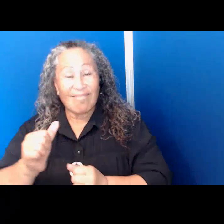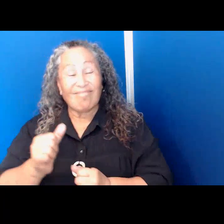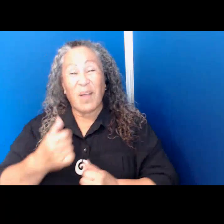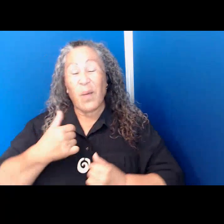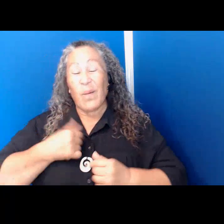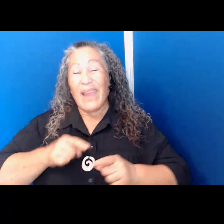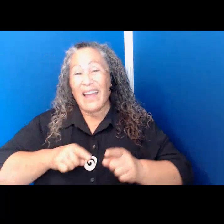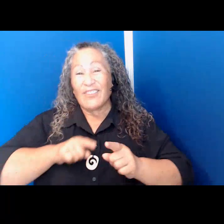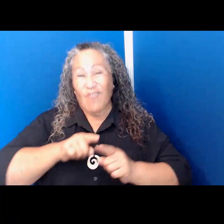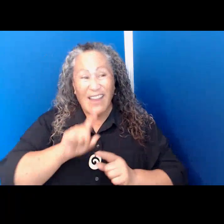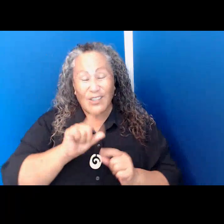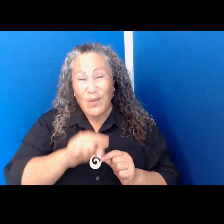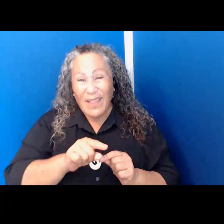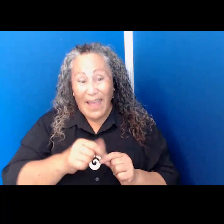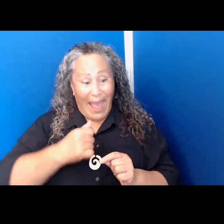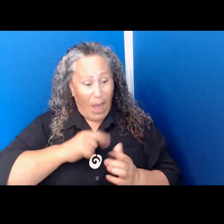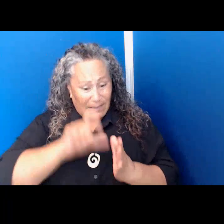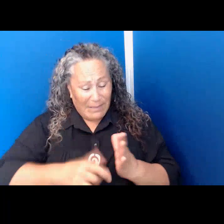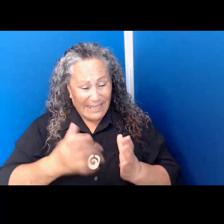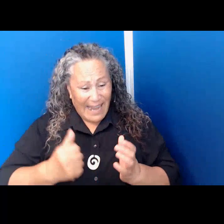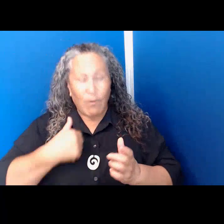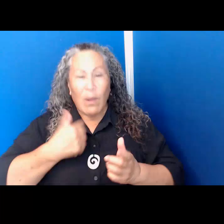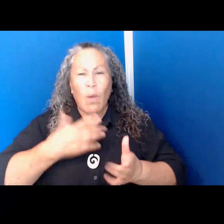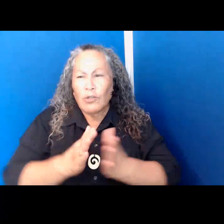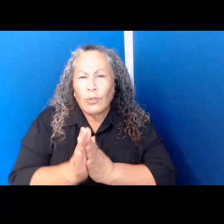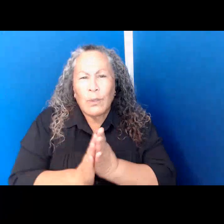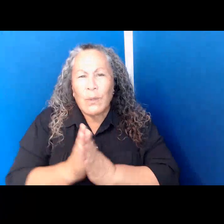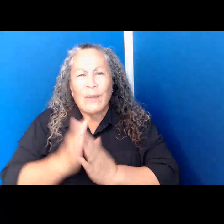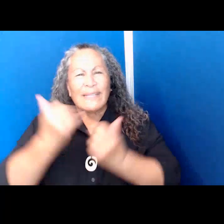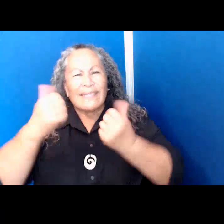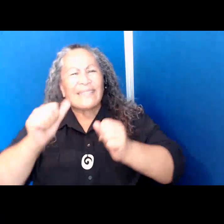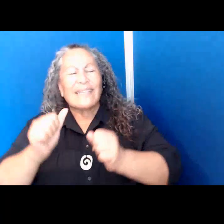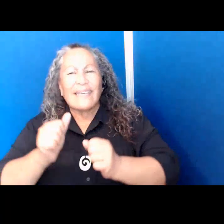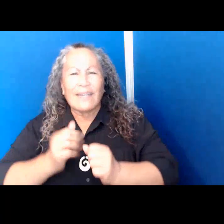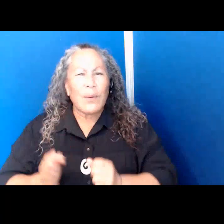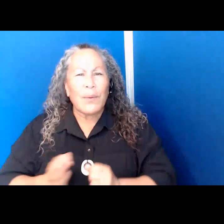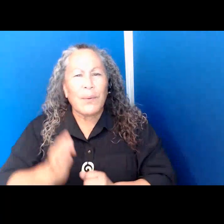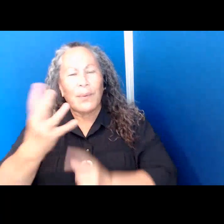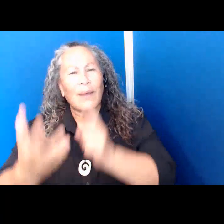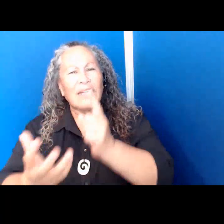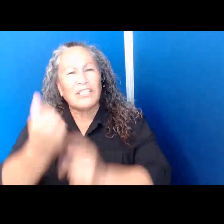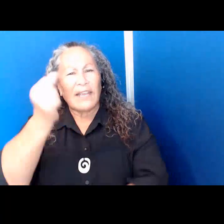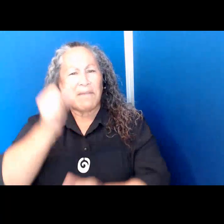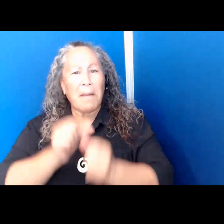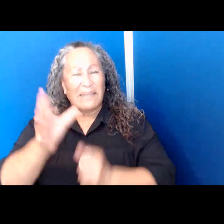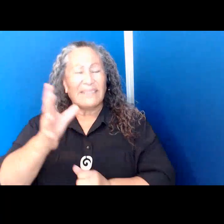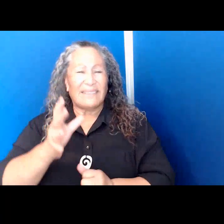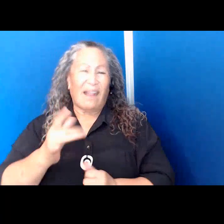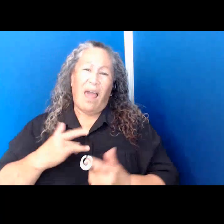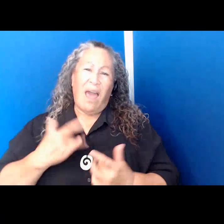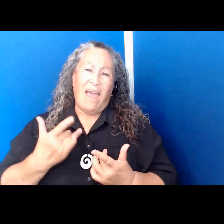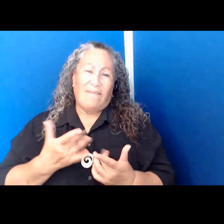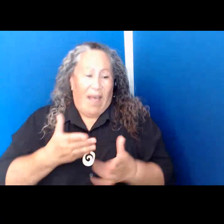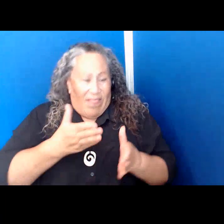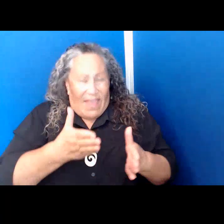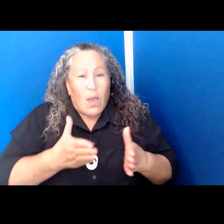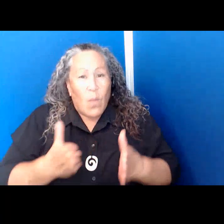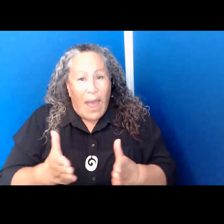with our disabilities. We want them to live their best lives the way they want and how they want.